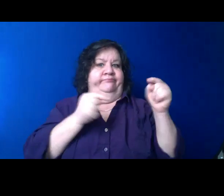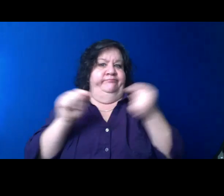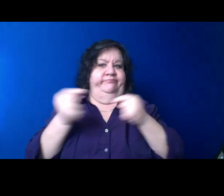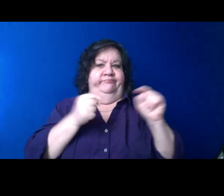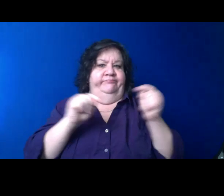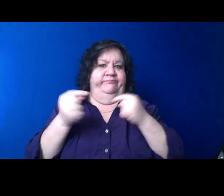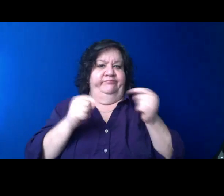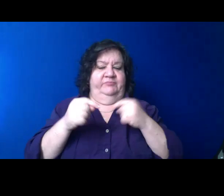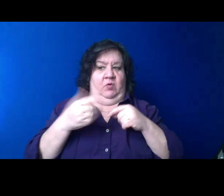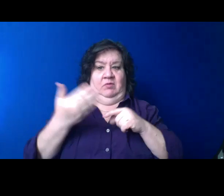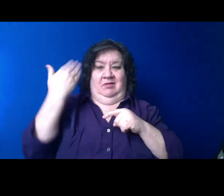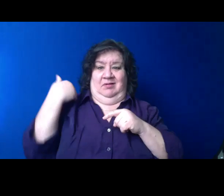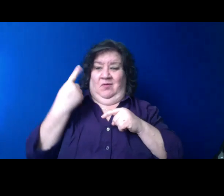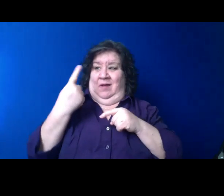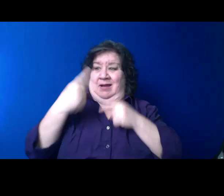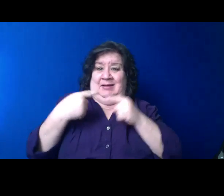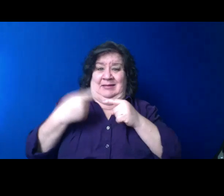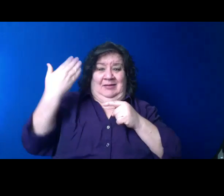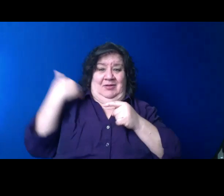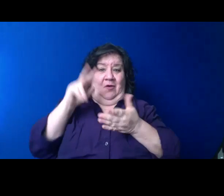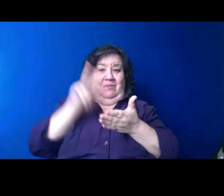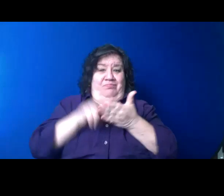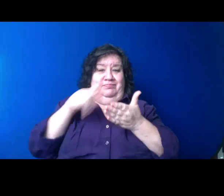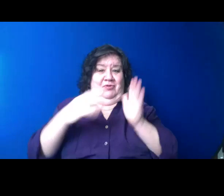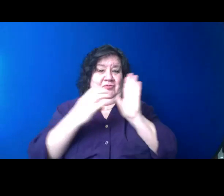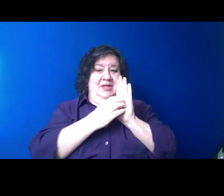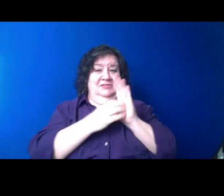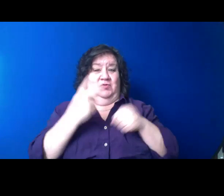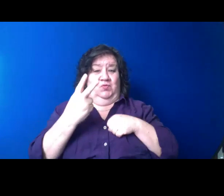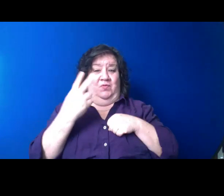link to that to register for that i think it's easy to to find it in the list of as